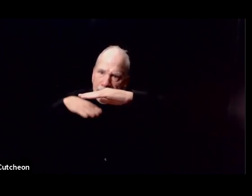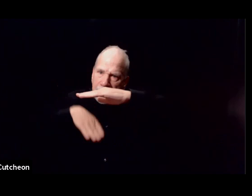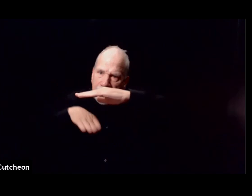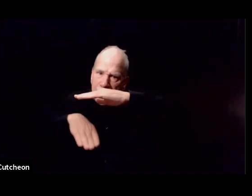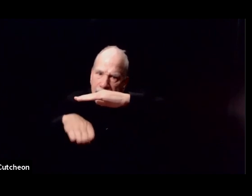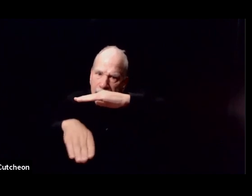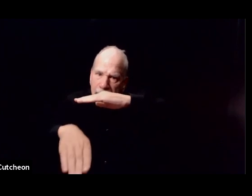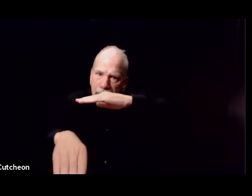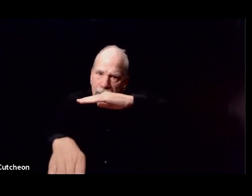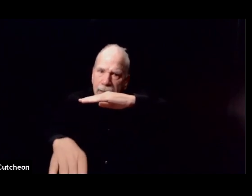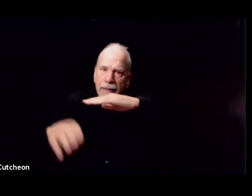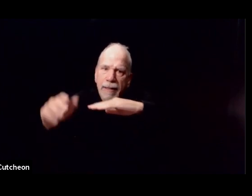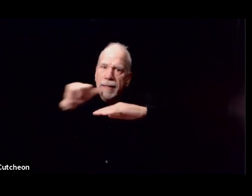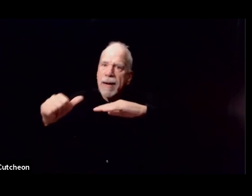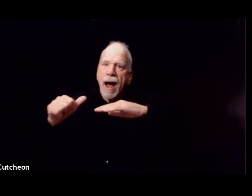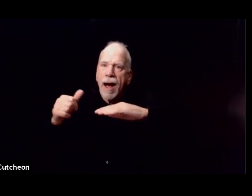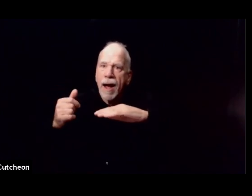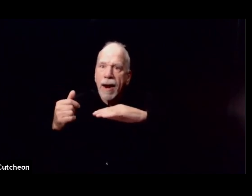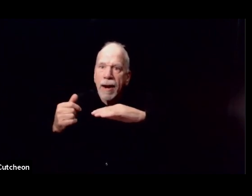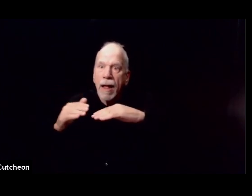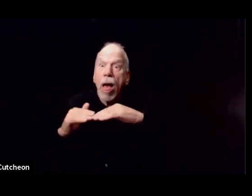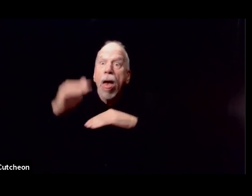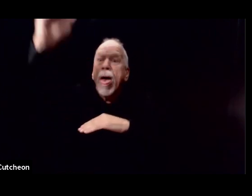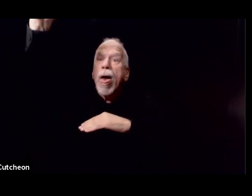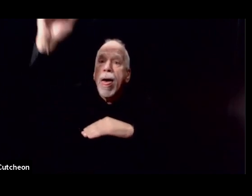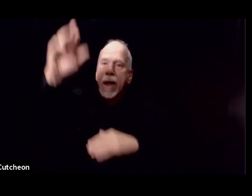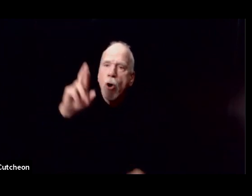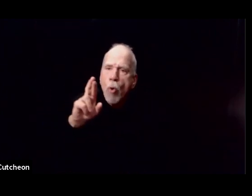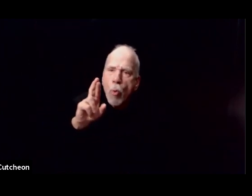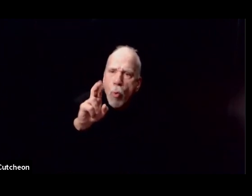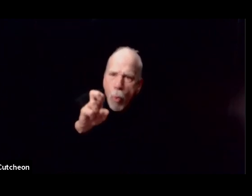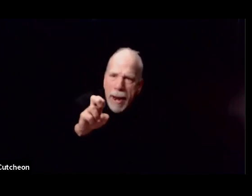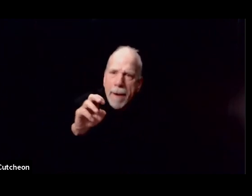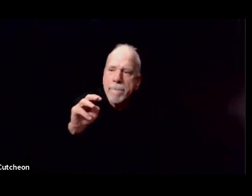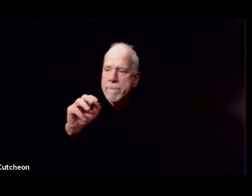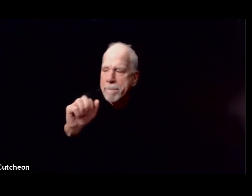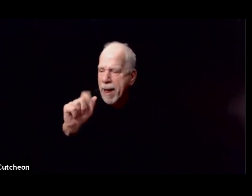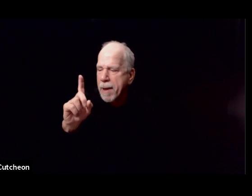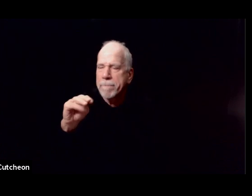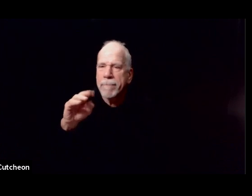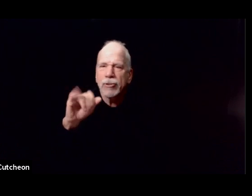proved to be so far and inexpensive and a very effective therapy they add in cases where